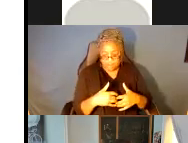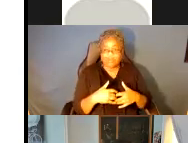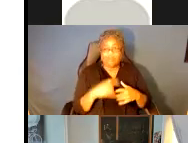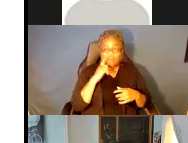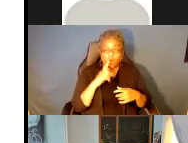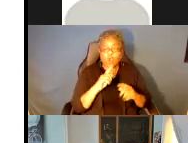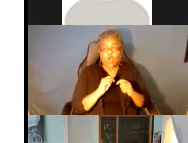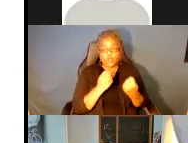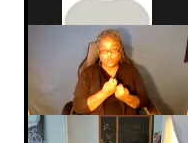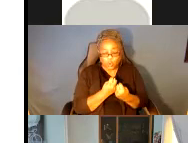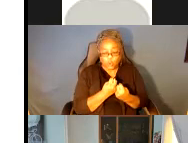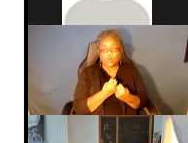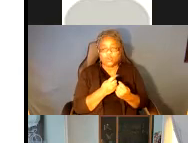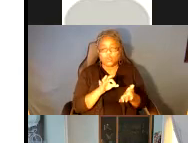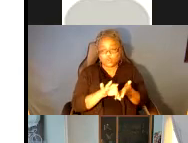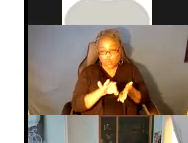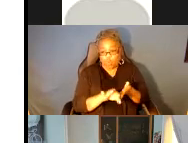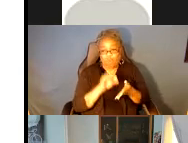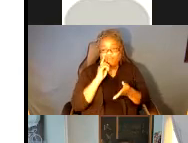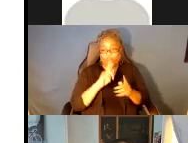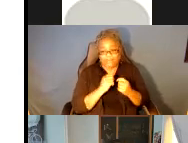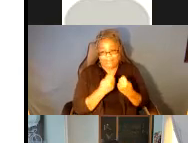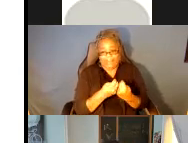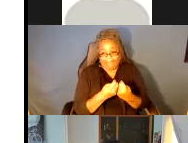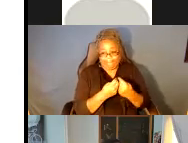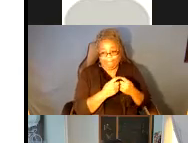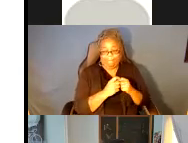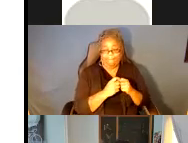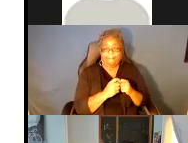Scores are then averaged across panelists for a final rating.